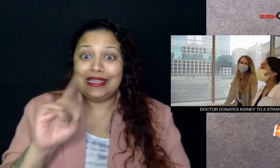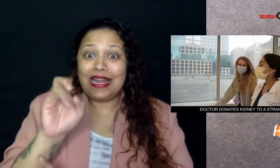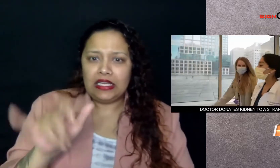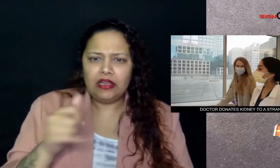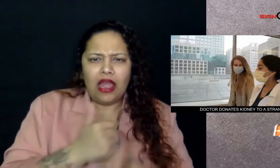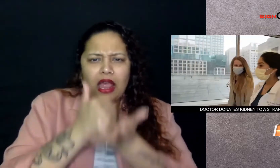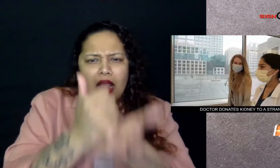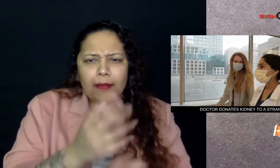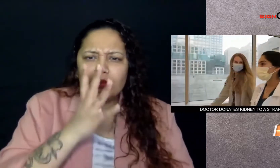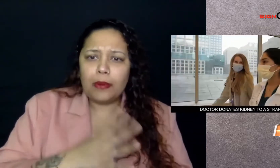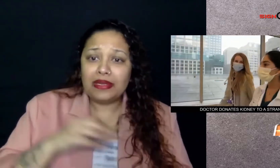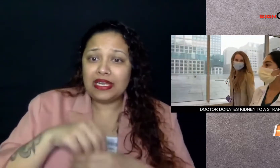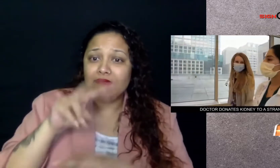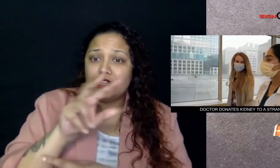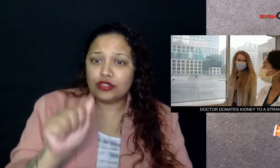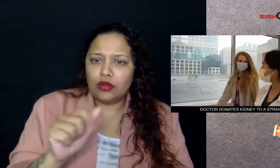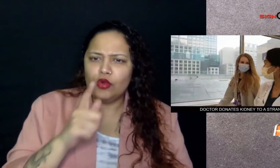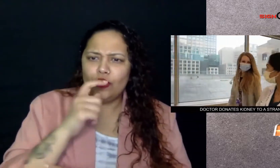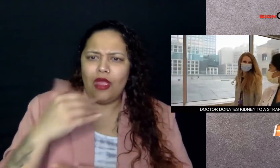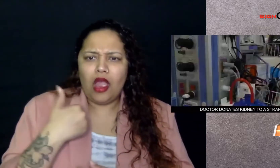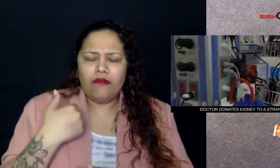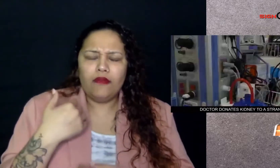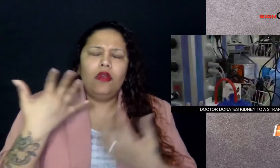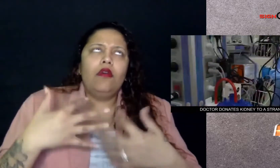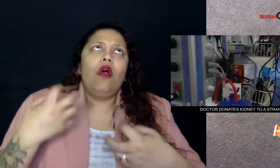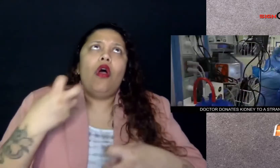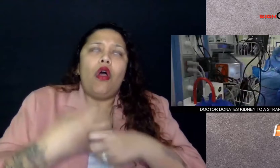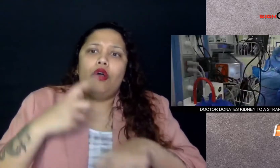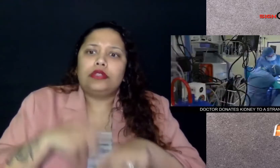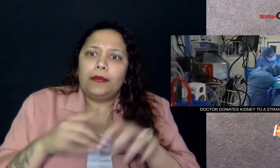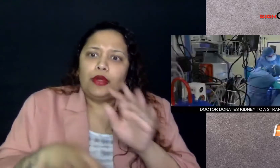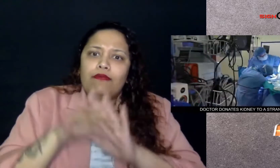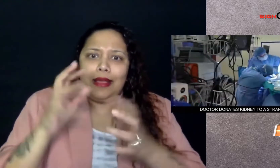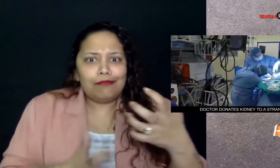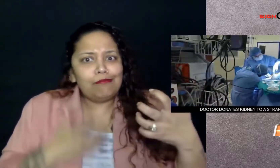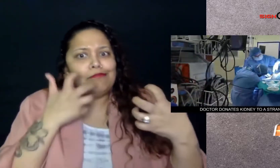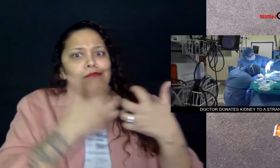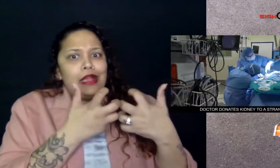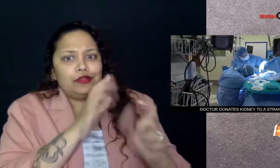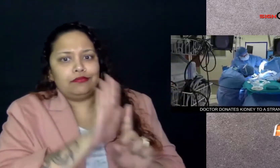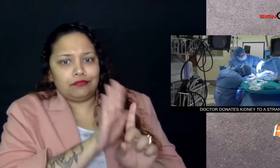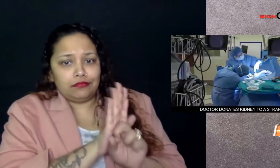The gamerskis kidney helped a woman in Virginia who was having a hard time finding a match.